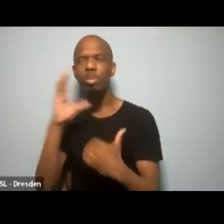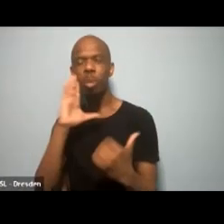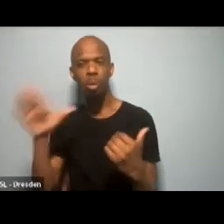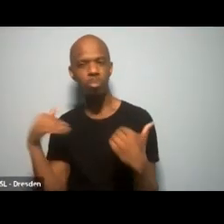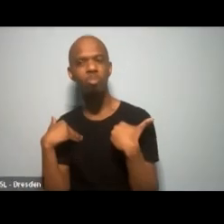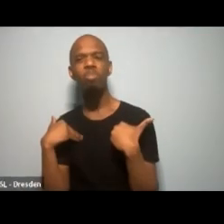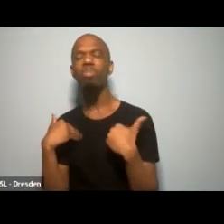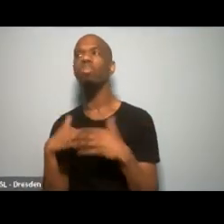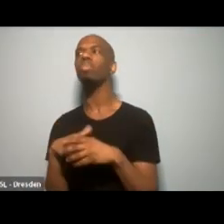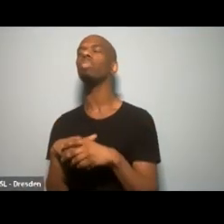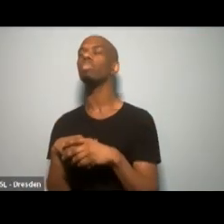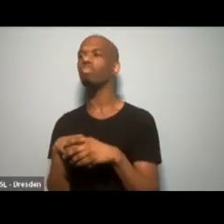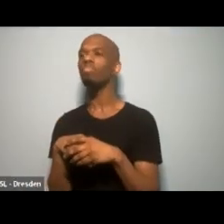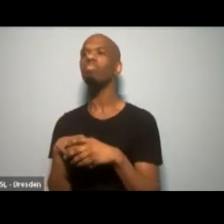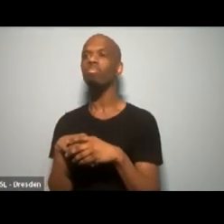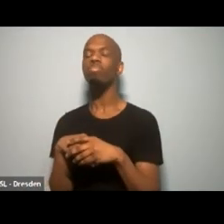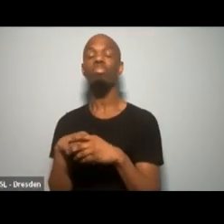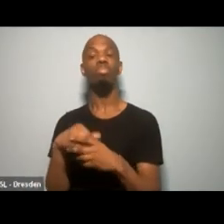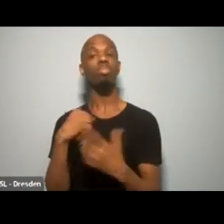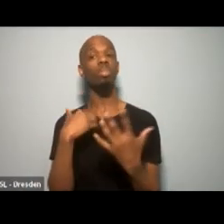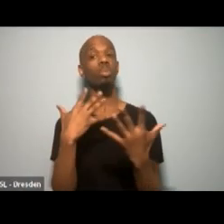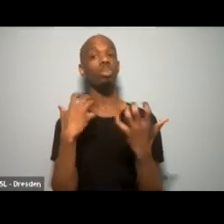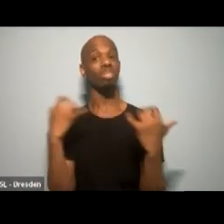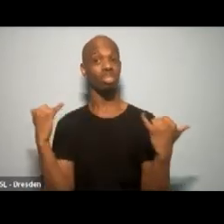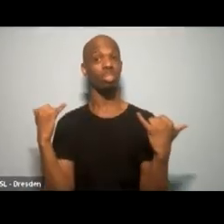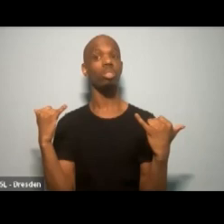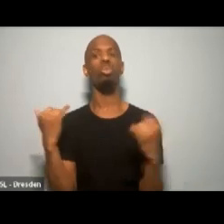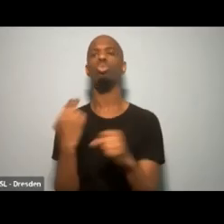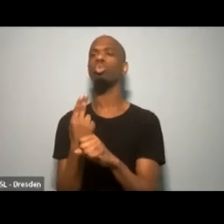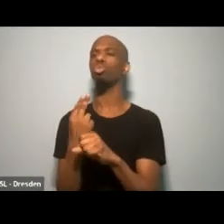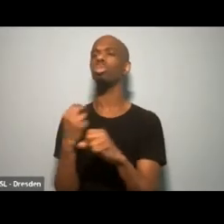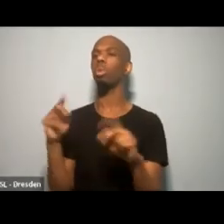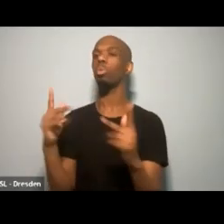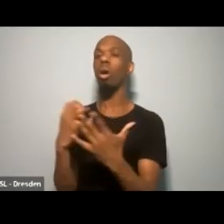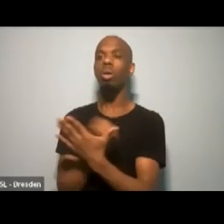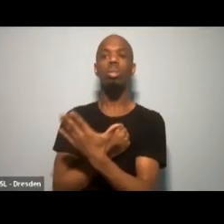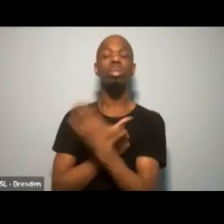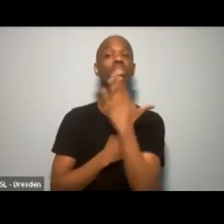the editors who invited us to make contribution to this work,